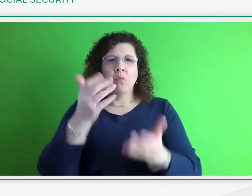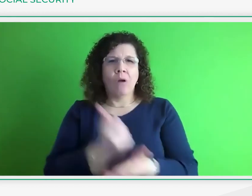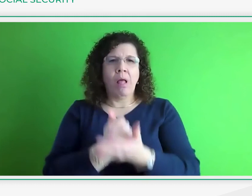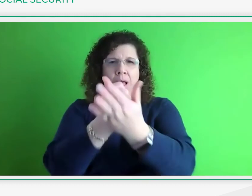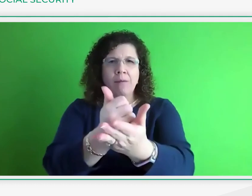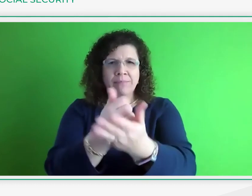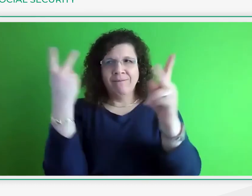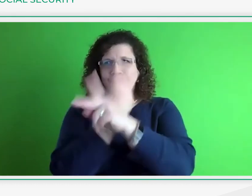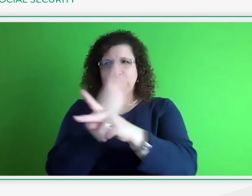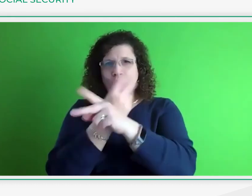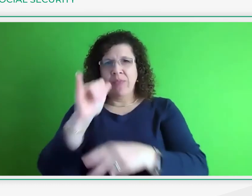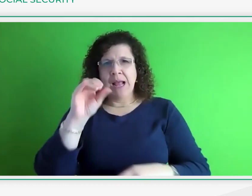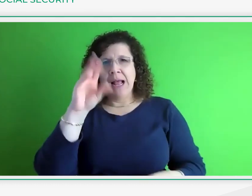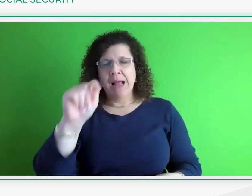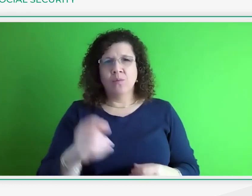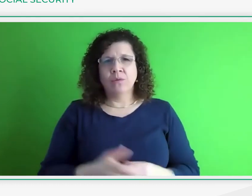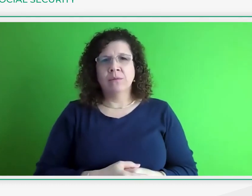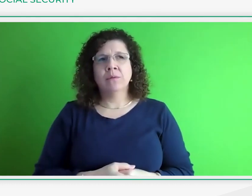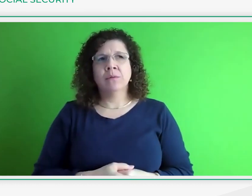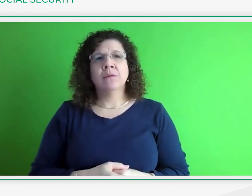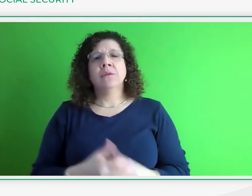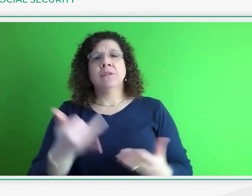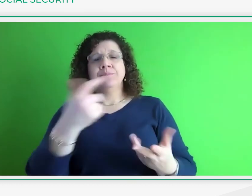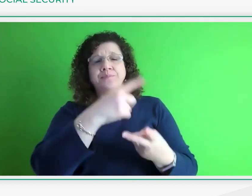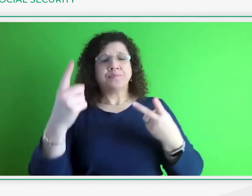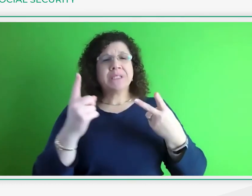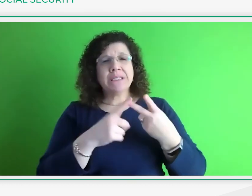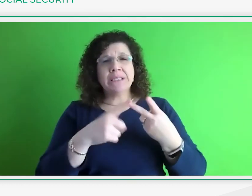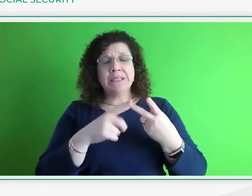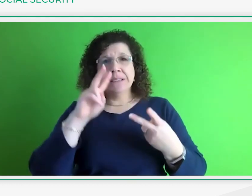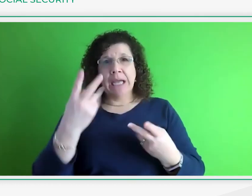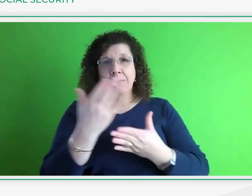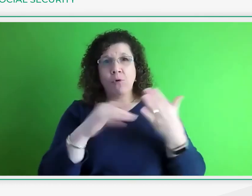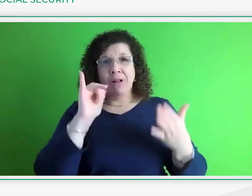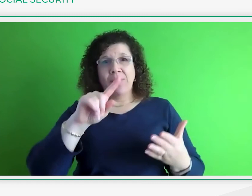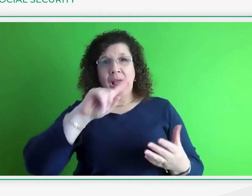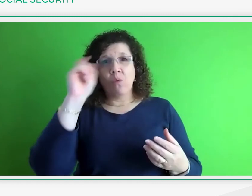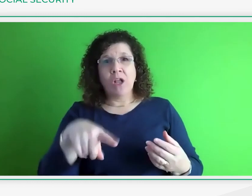A financial advisor will greatly help you in calculating and figuring out what that looks like for you.